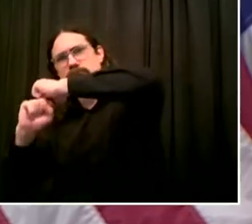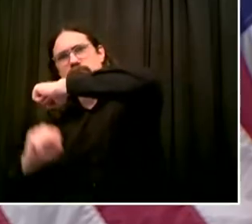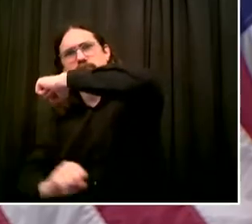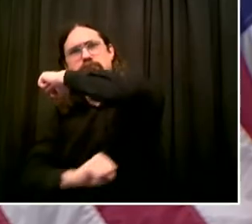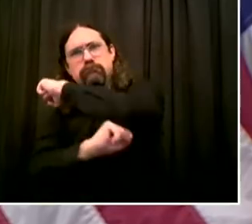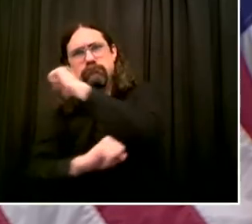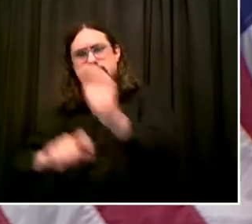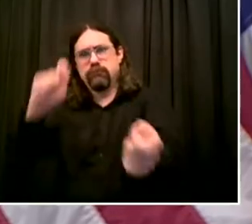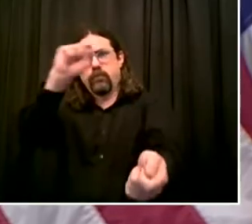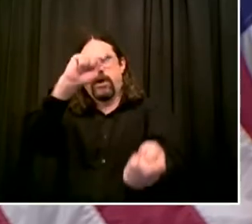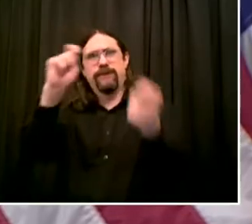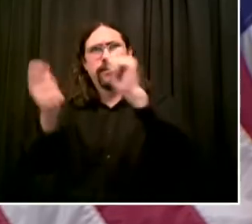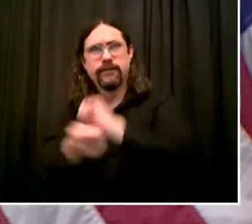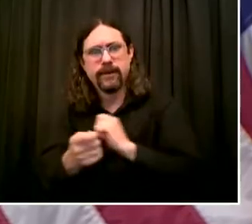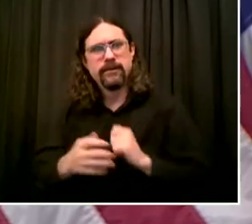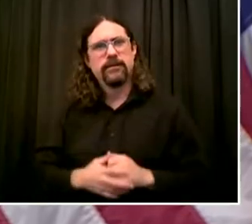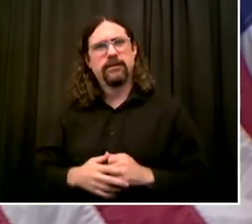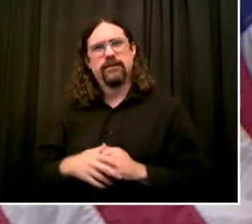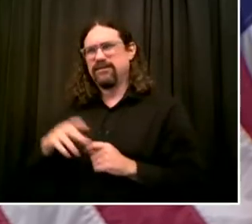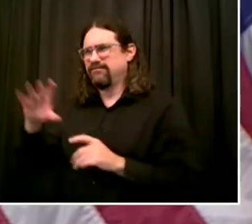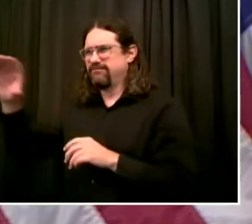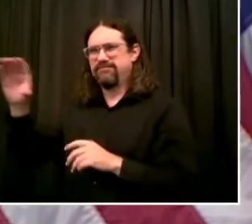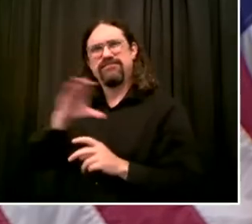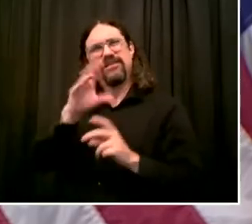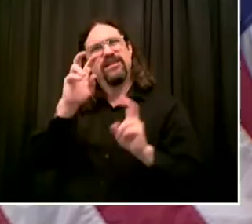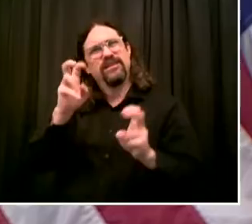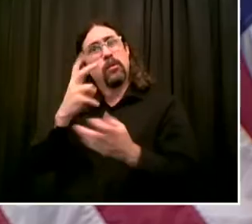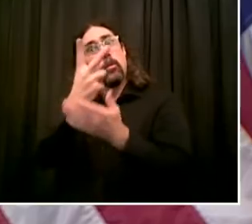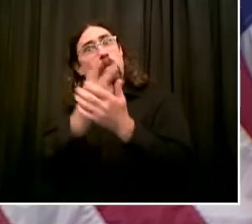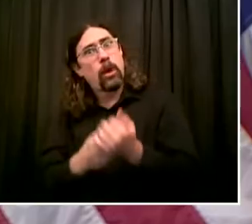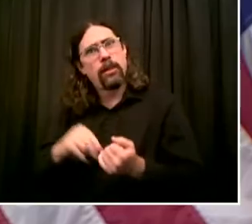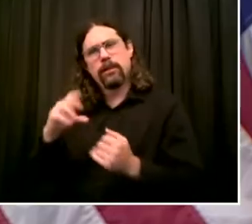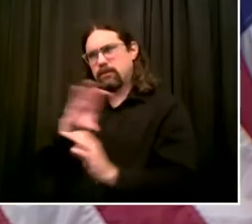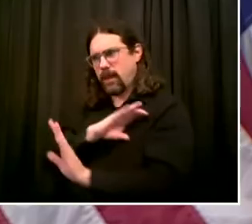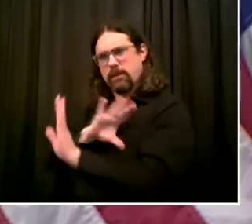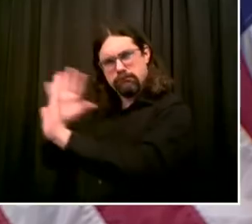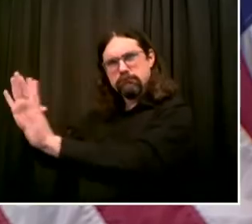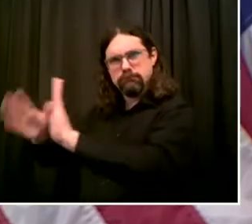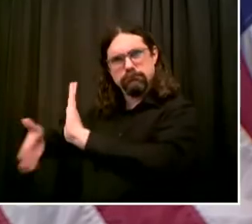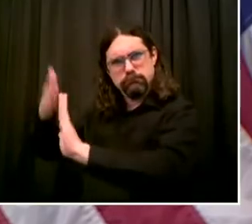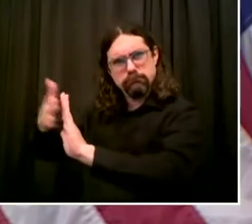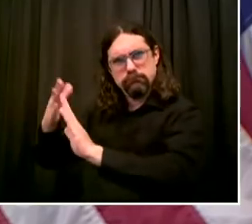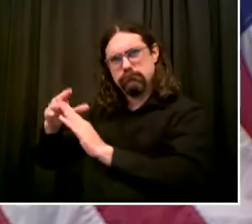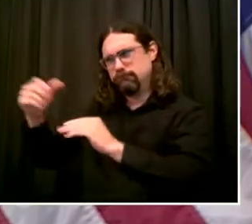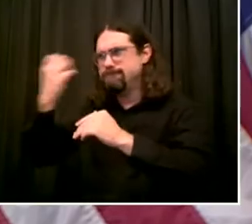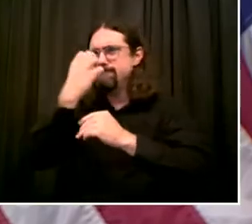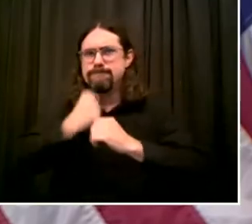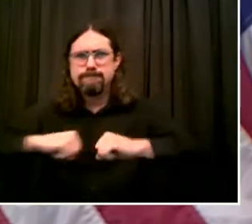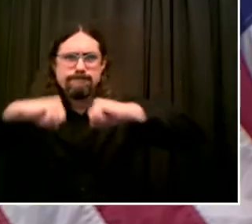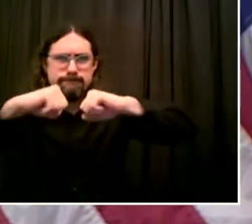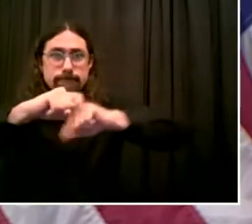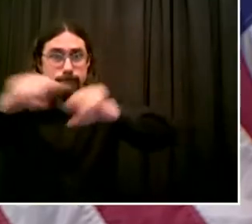WITRH EFORM, JUSTICE, REDISTRIBUTION AND 2u■ALWAYS SA